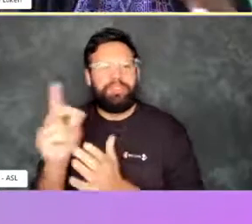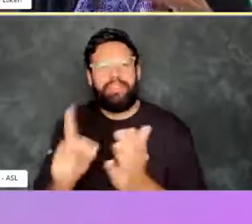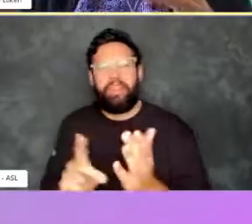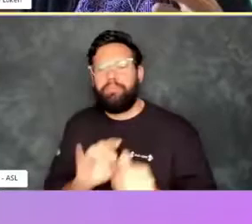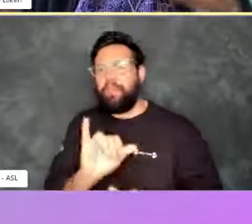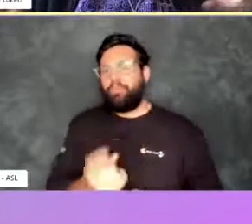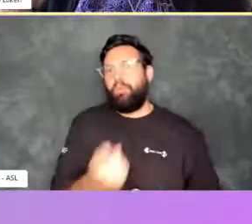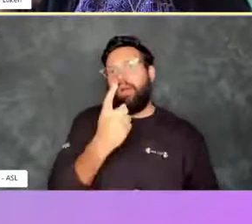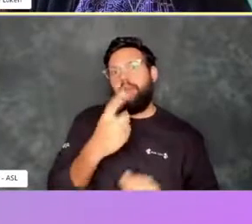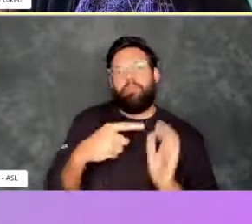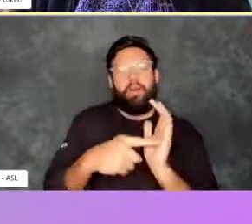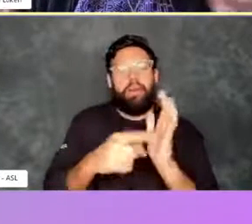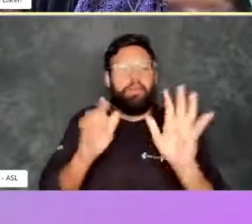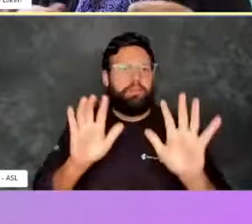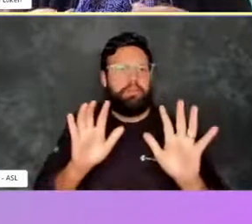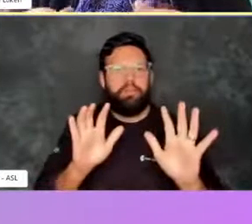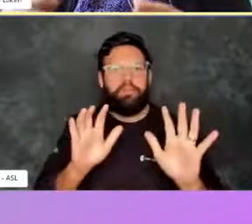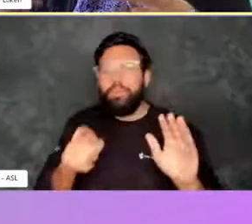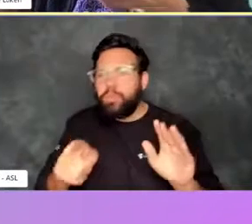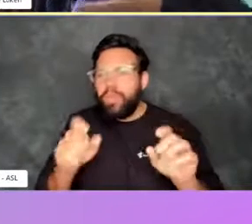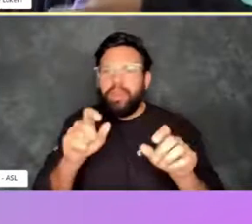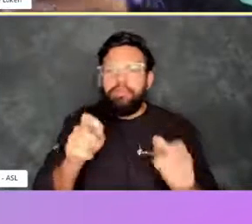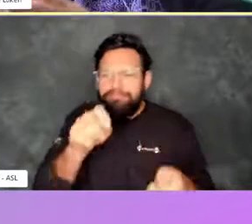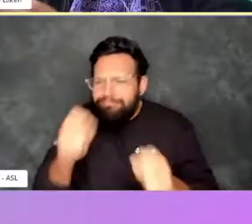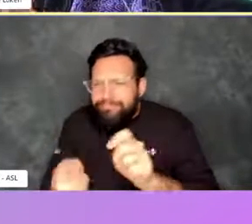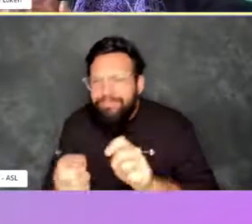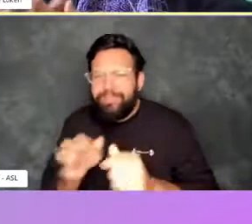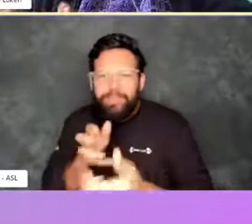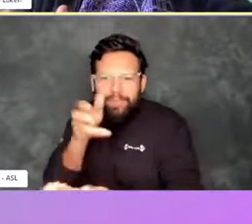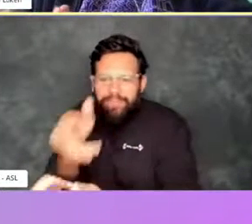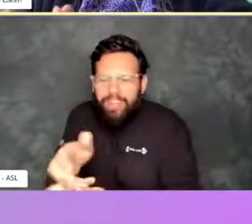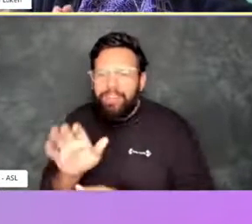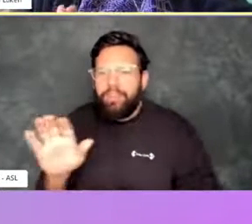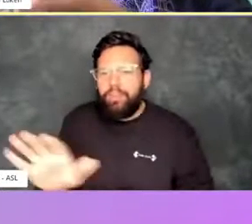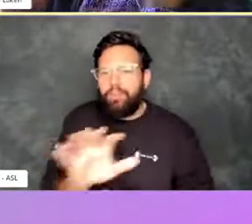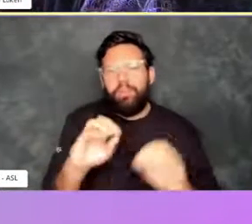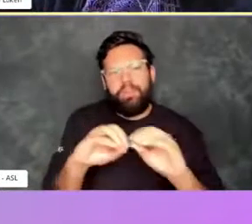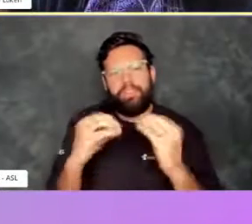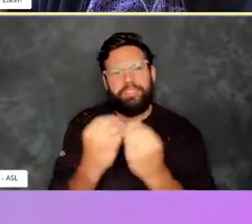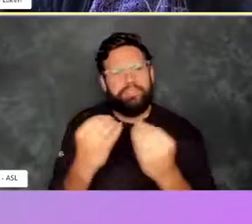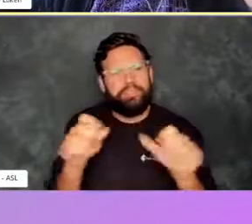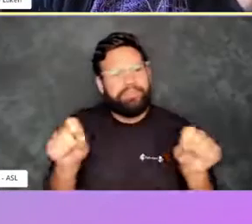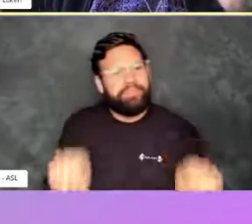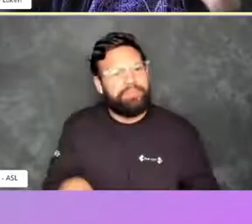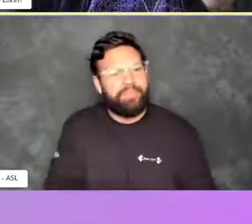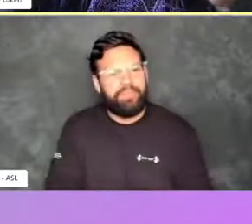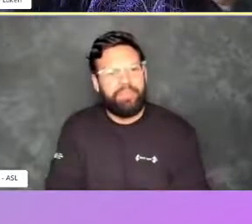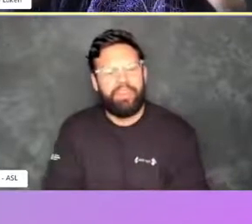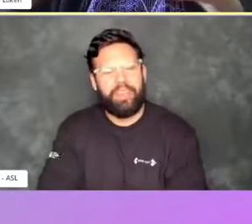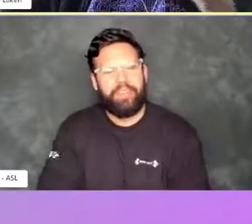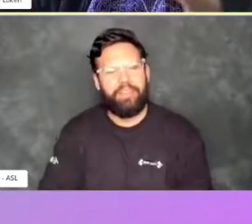design and user experience design, and an accessibility, so it's just one model. You can tweak the model, you can